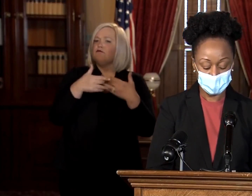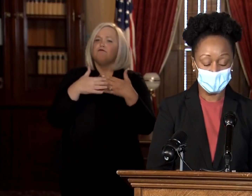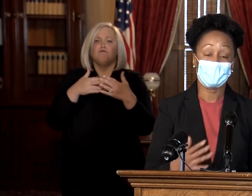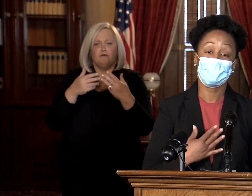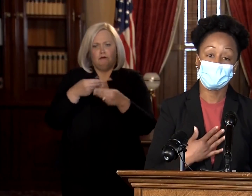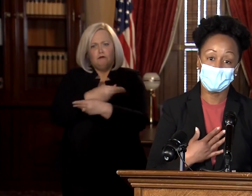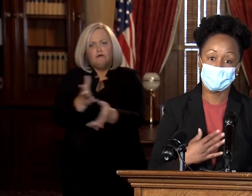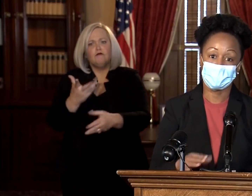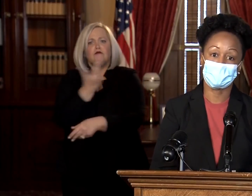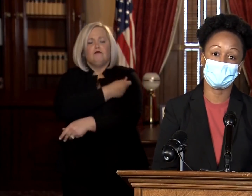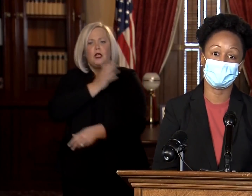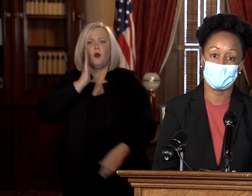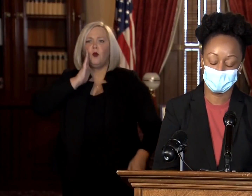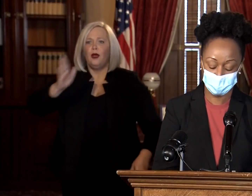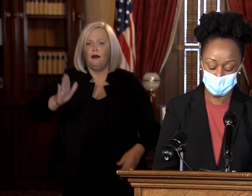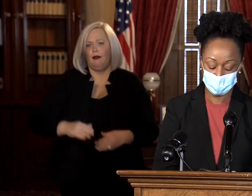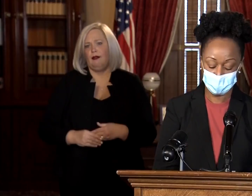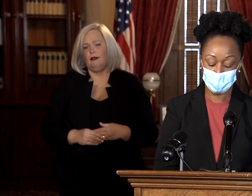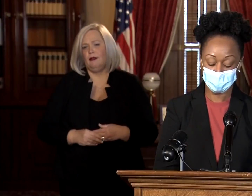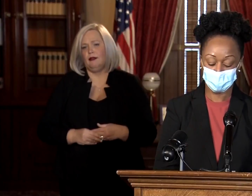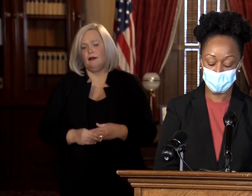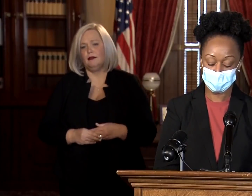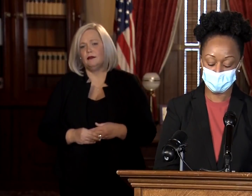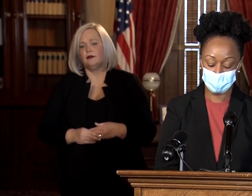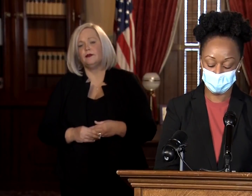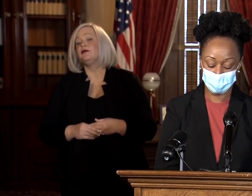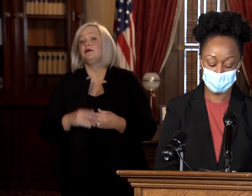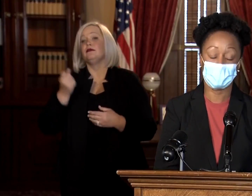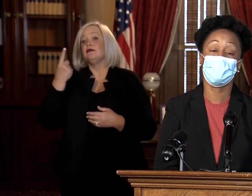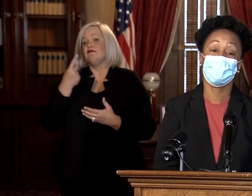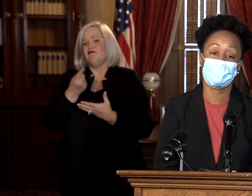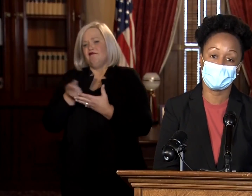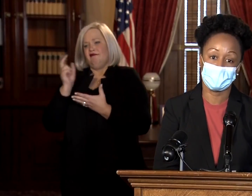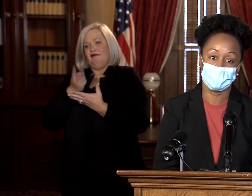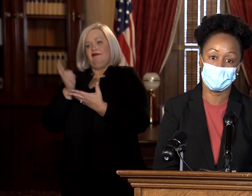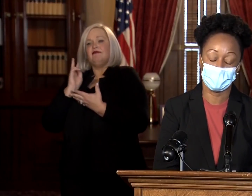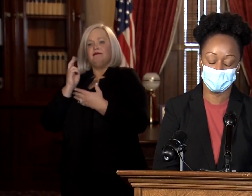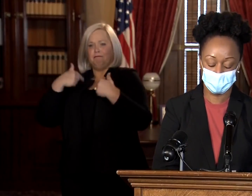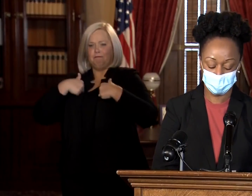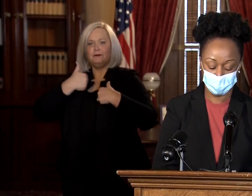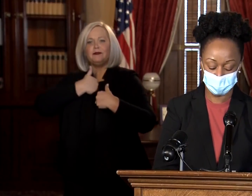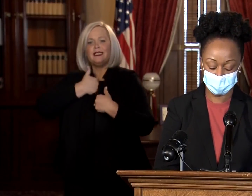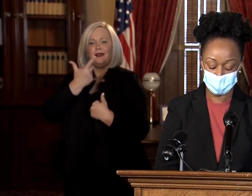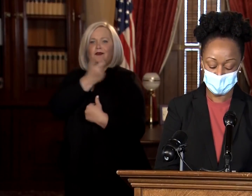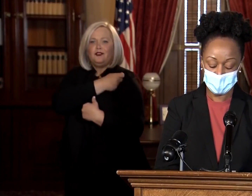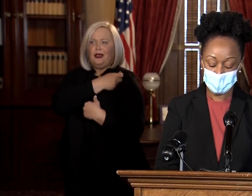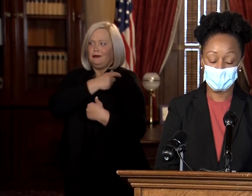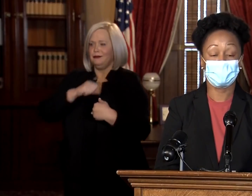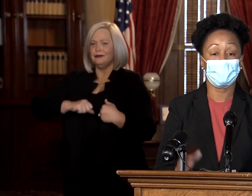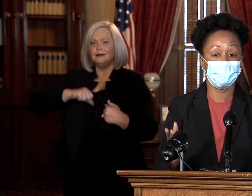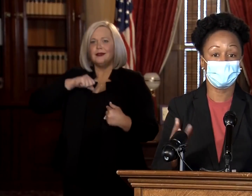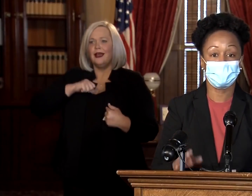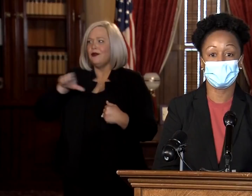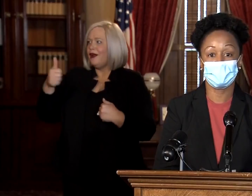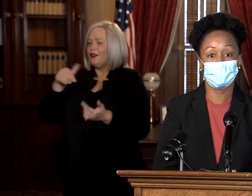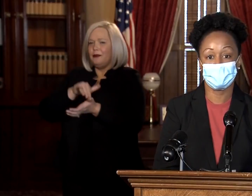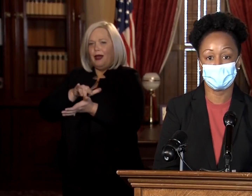of the upper peninsula or in the Detroit or Grand Rapids metro Detroit or Grand Rapids metro regions. regions. I was grateful to be vaccinated I was grateful to be vaccinated a couple of weeks ago with other